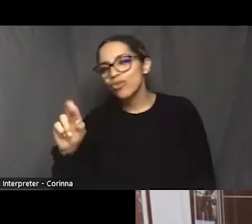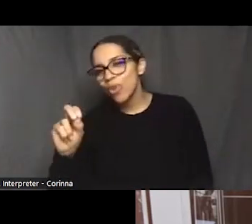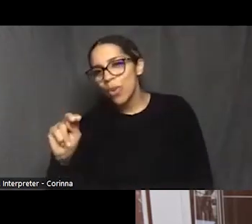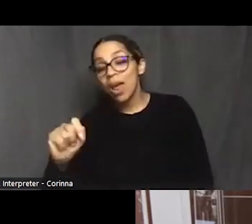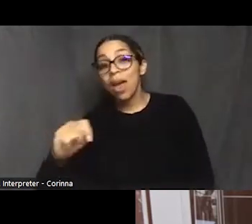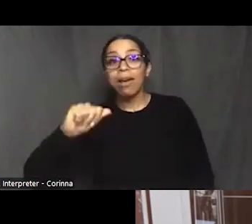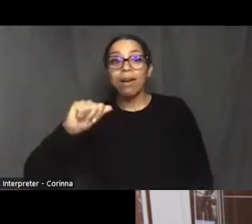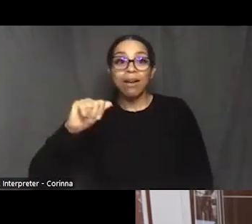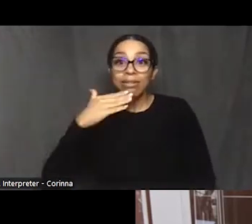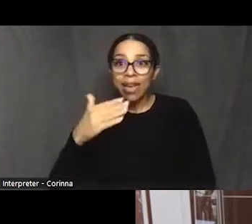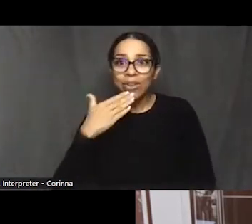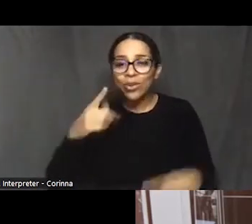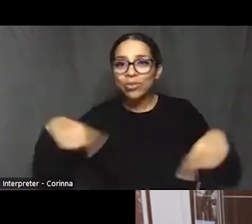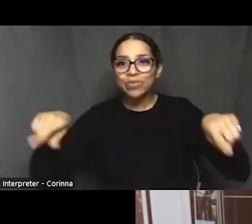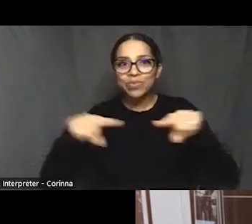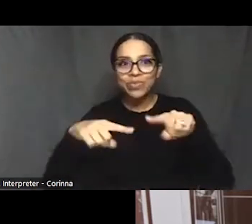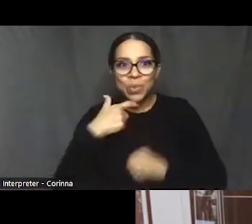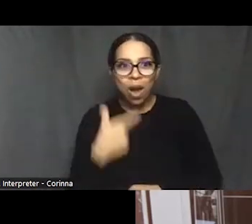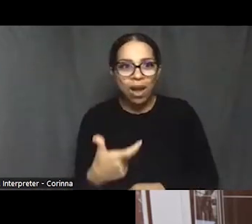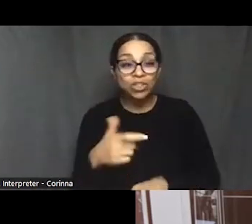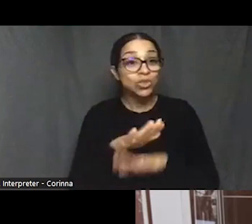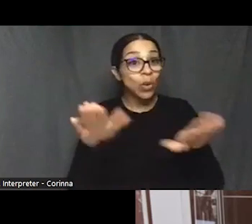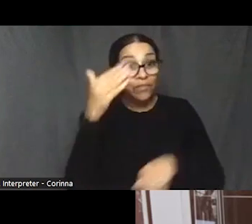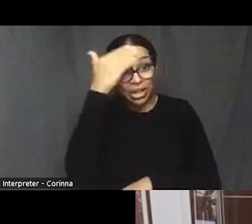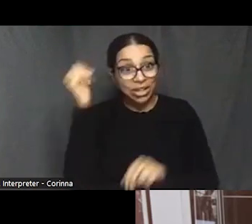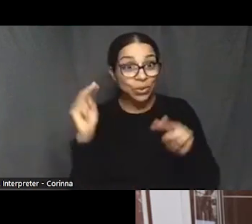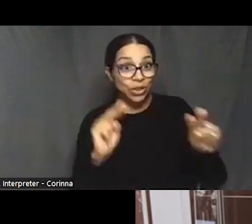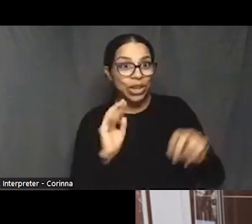Don't forget to check out our website ThePeale.org for info